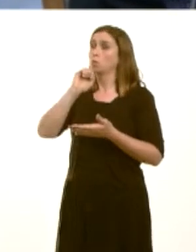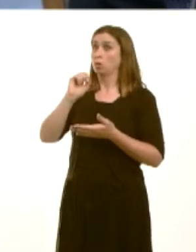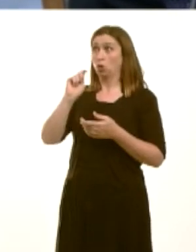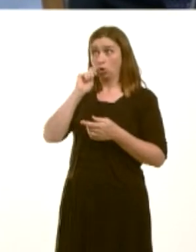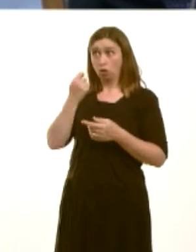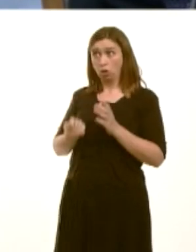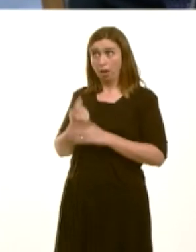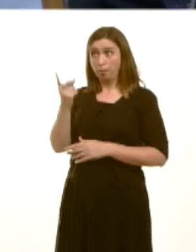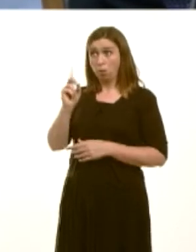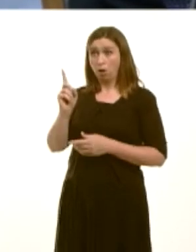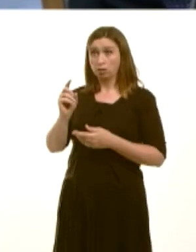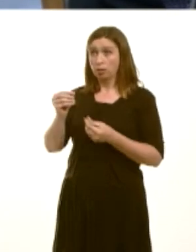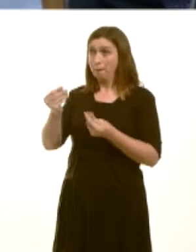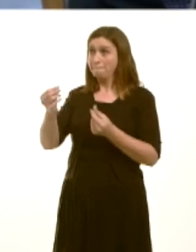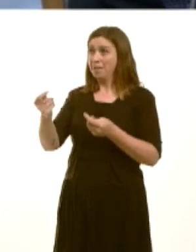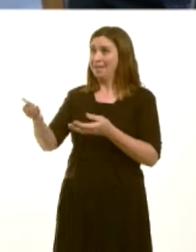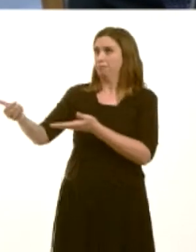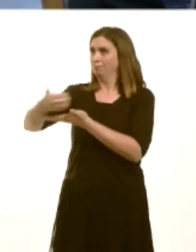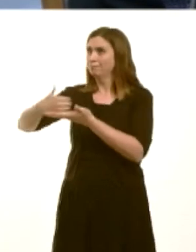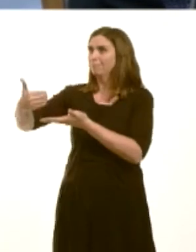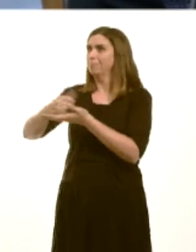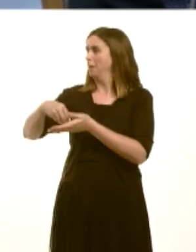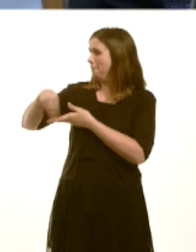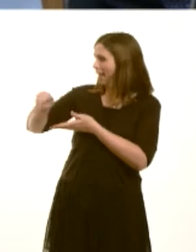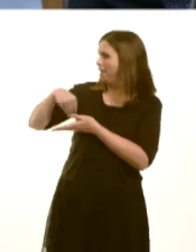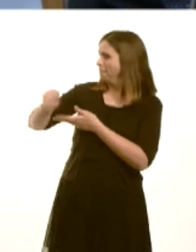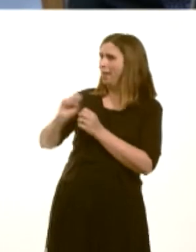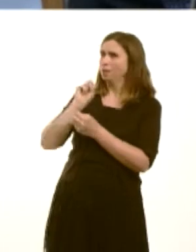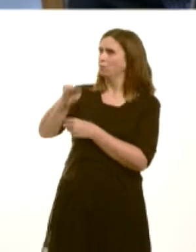at all coming to Wales, and the decision on where those tolls will be set will be taken